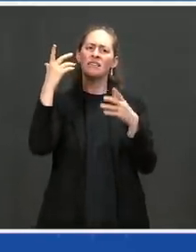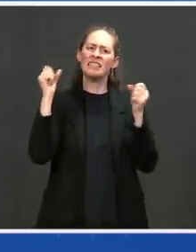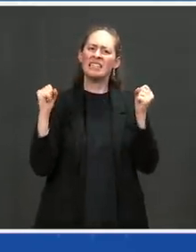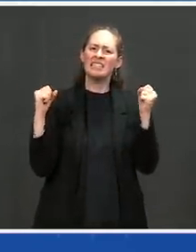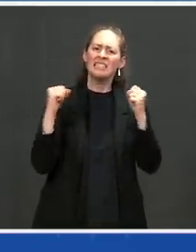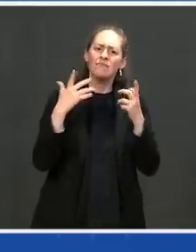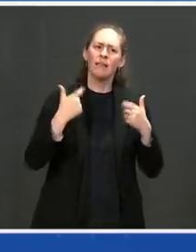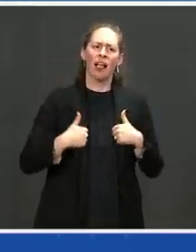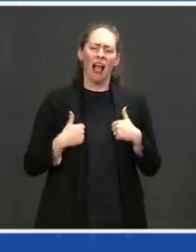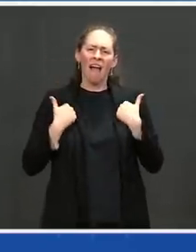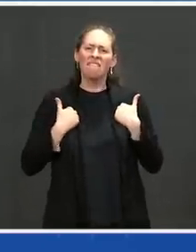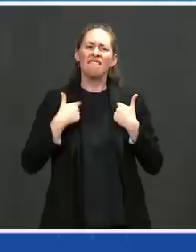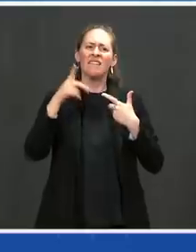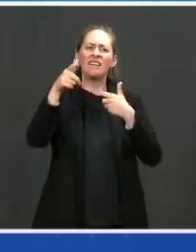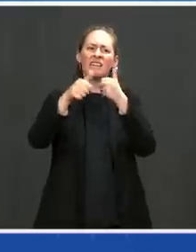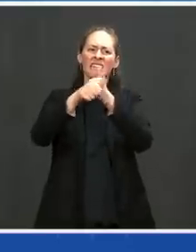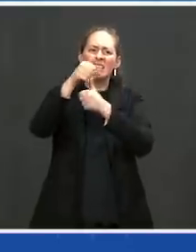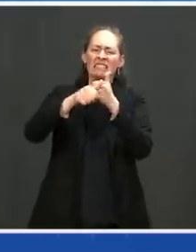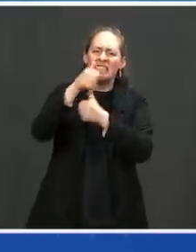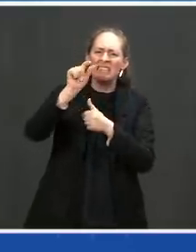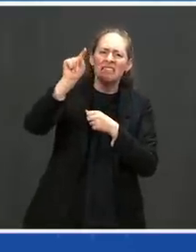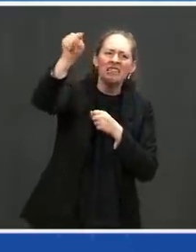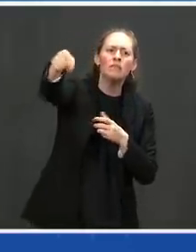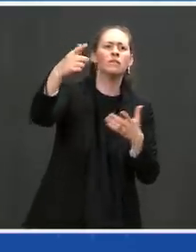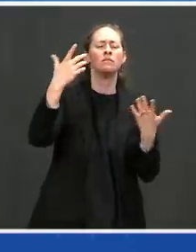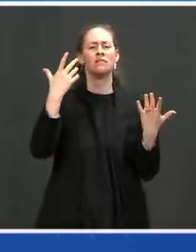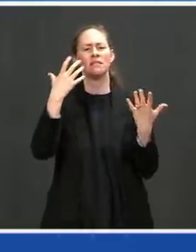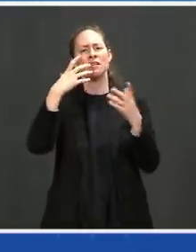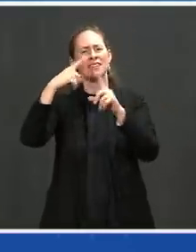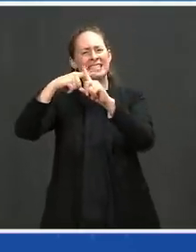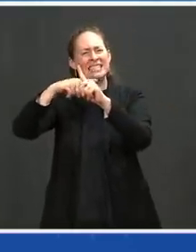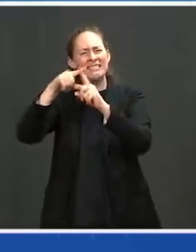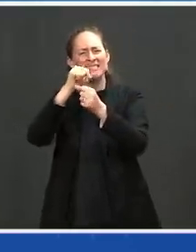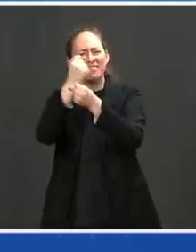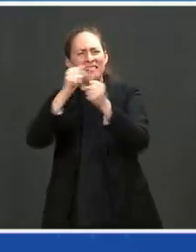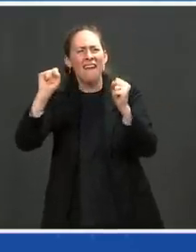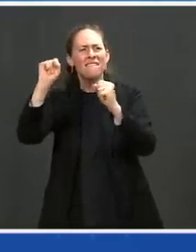because of the circumstances in-country -- in-country.